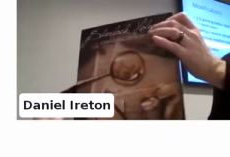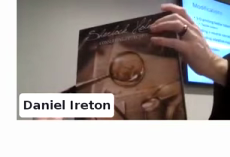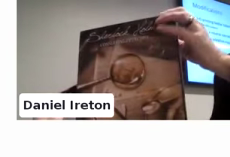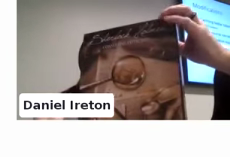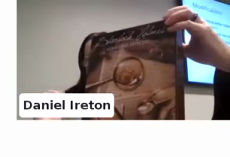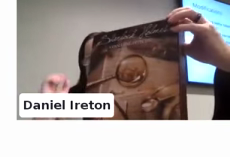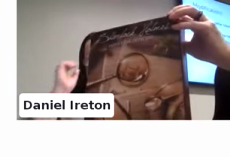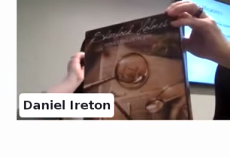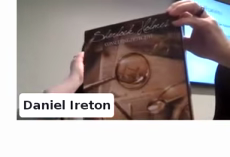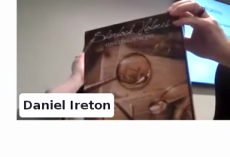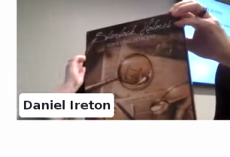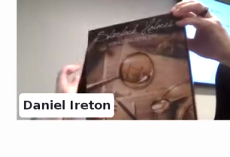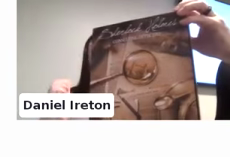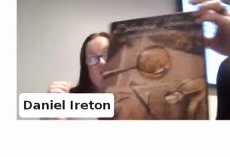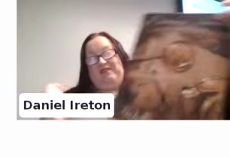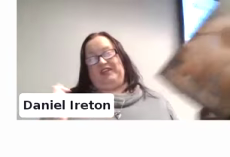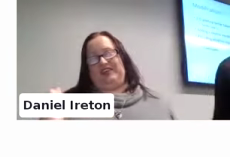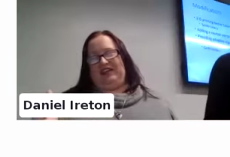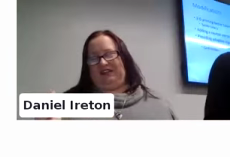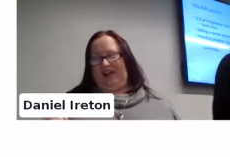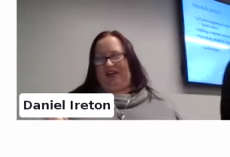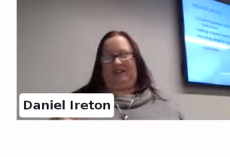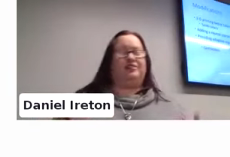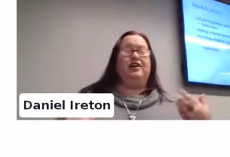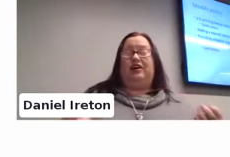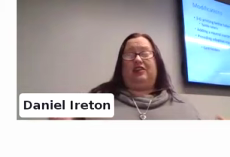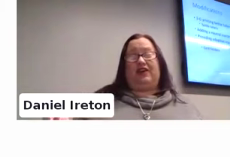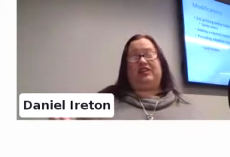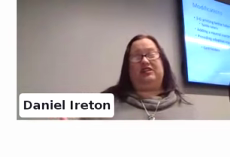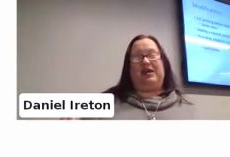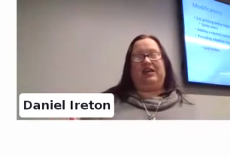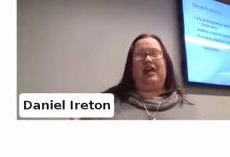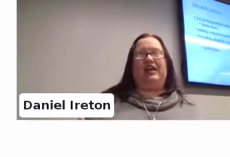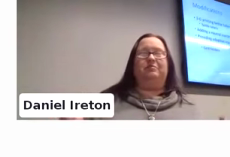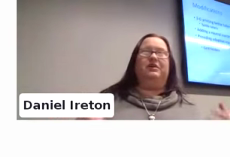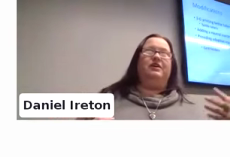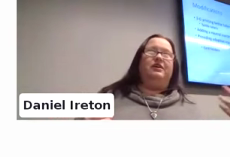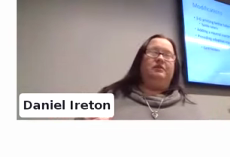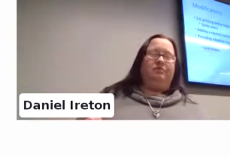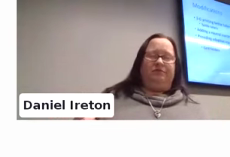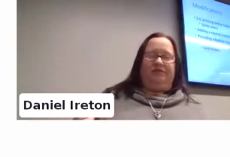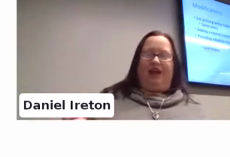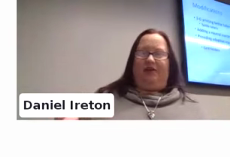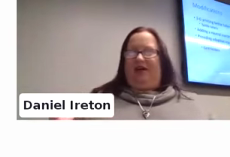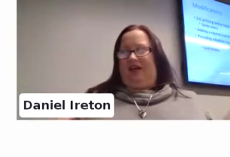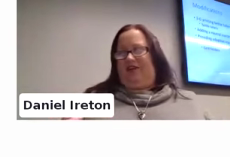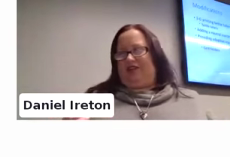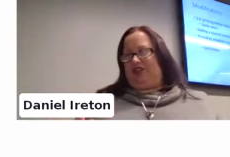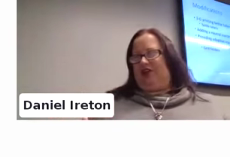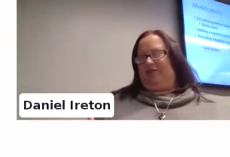So for games like choose your own adventure or Sherlock Holmes consulting detective Daniel: Examples here. Angie: This is from the 70s, 80s and 90s.